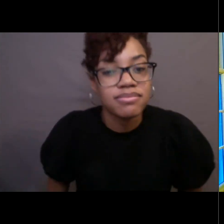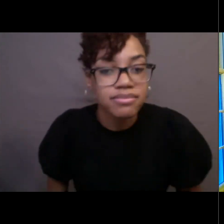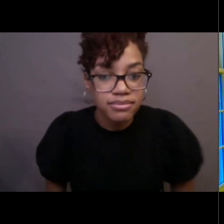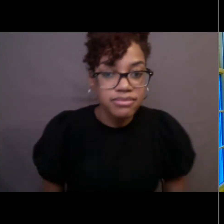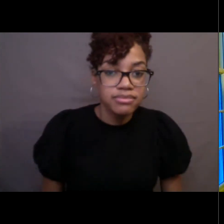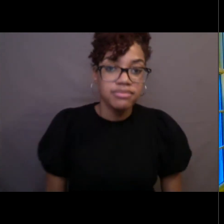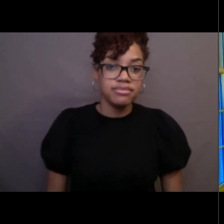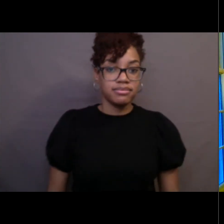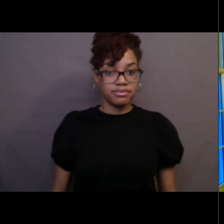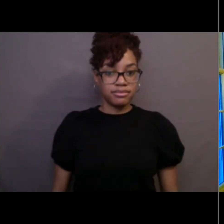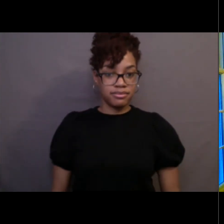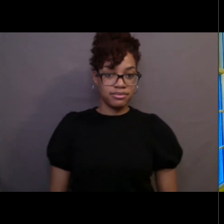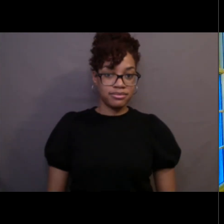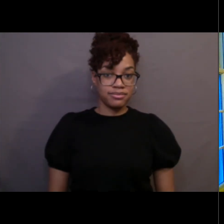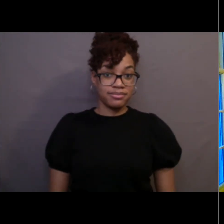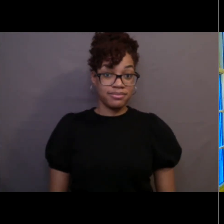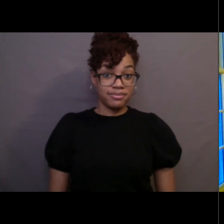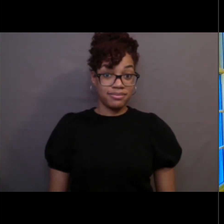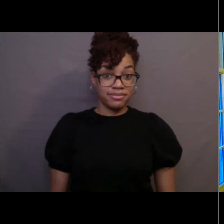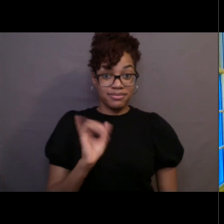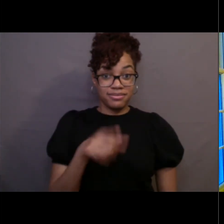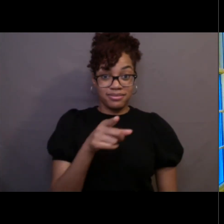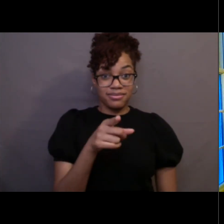So this is a loggerhead turtle.